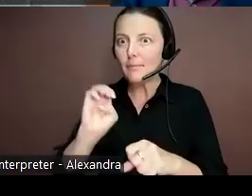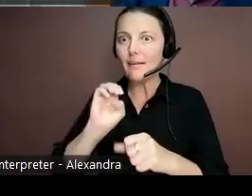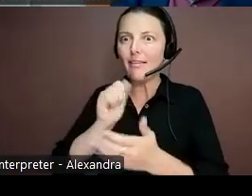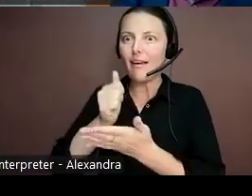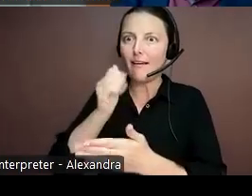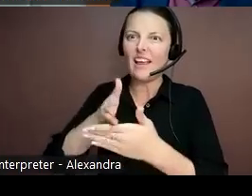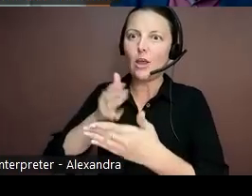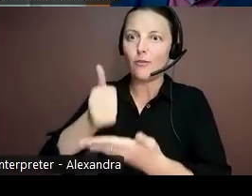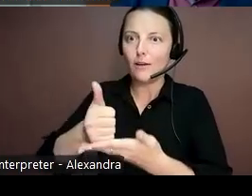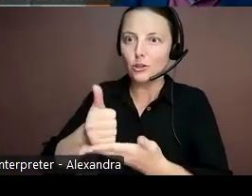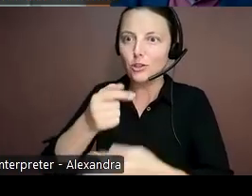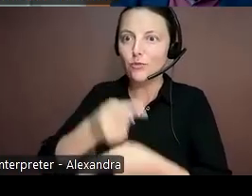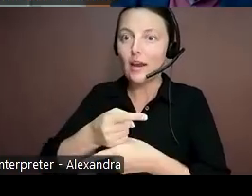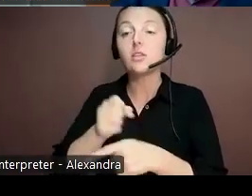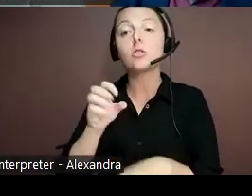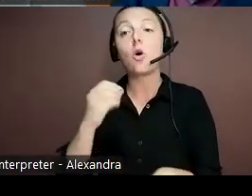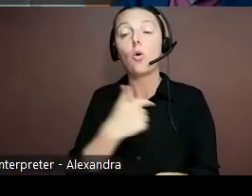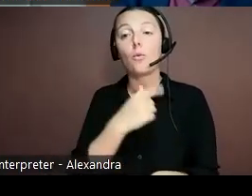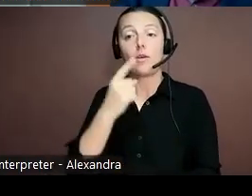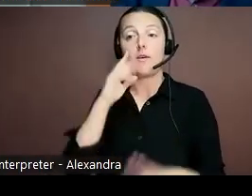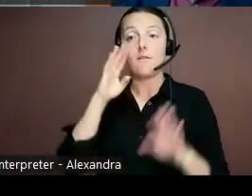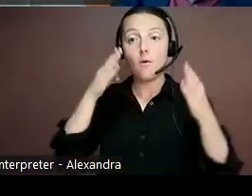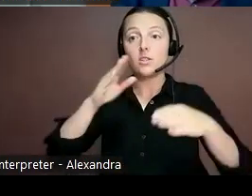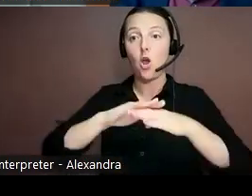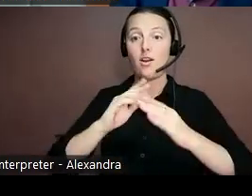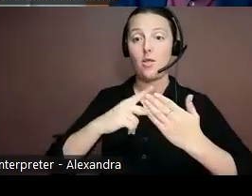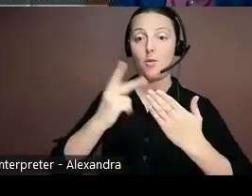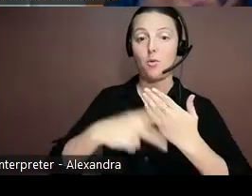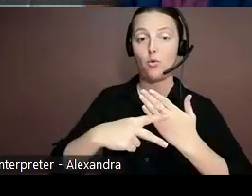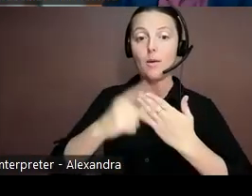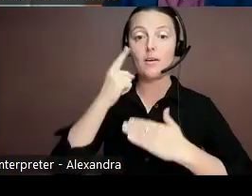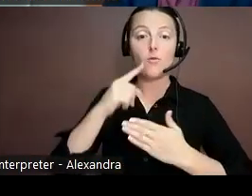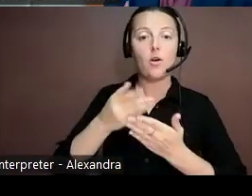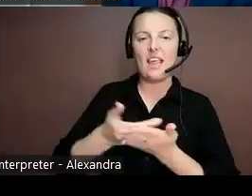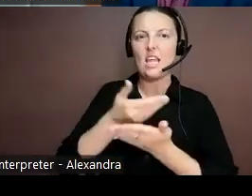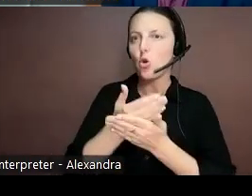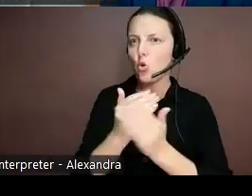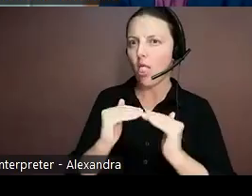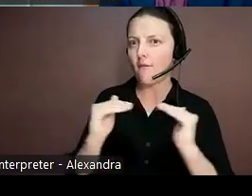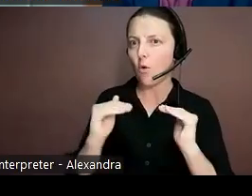like programming at the mill level. Um you know uh you know and when you think about a mill you think